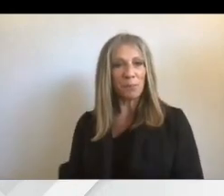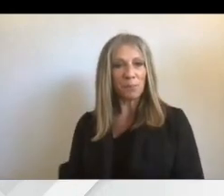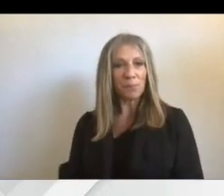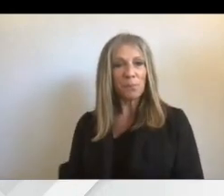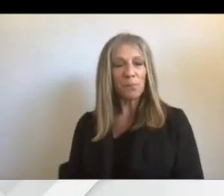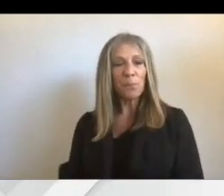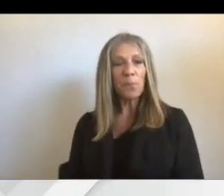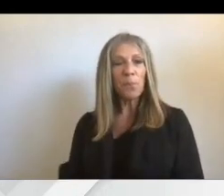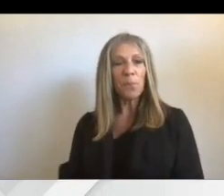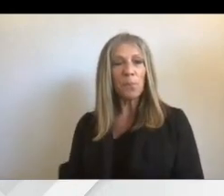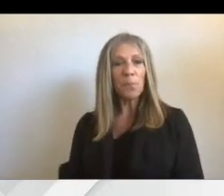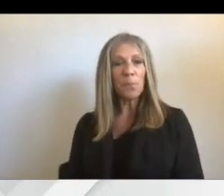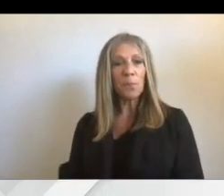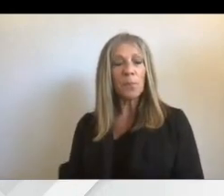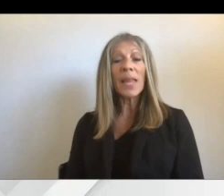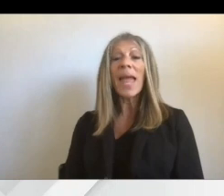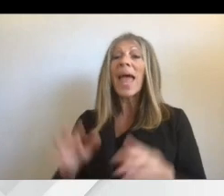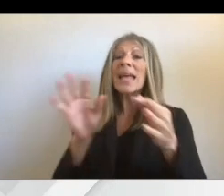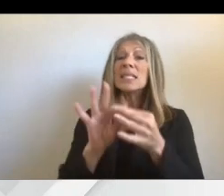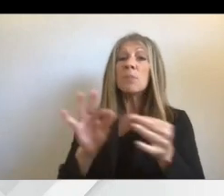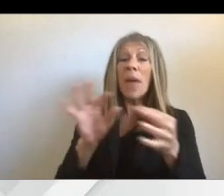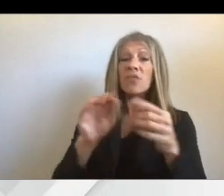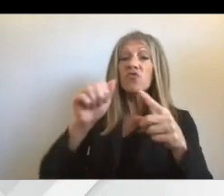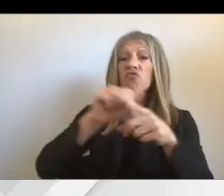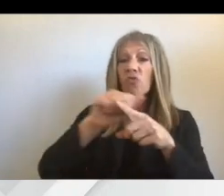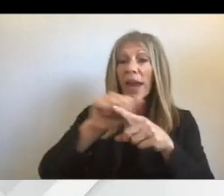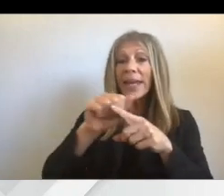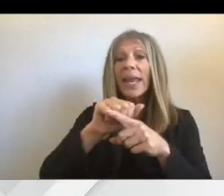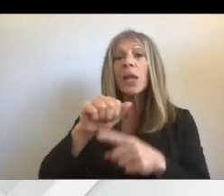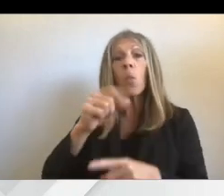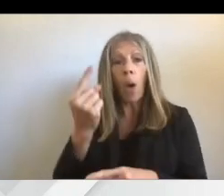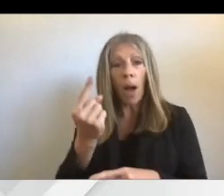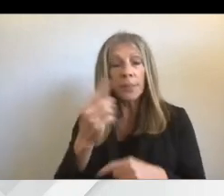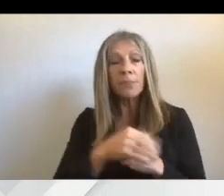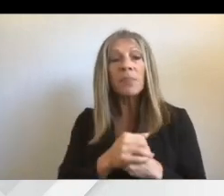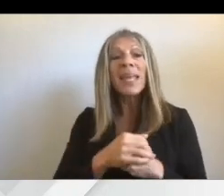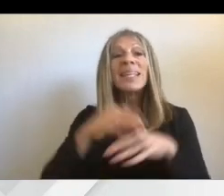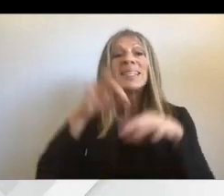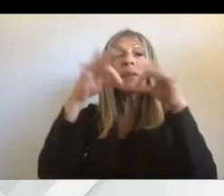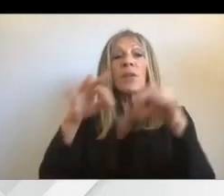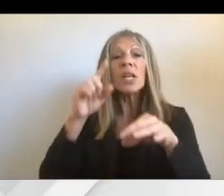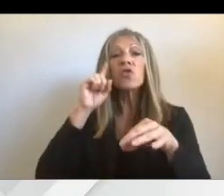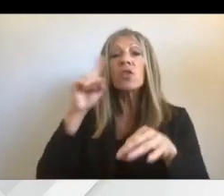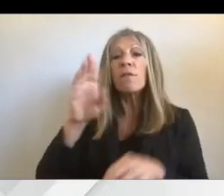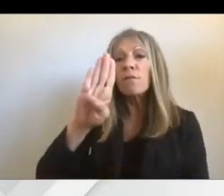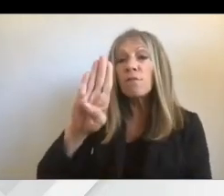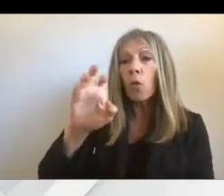As mentioned in training module 1, a definition for "block perimeter" was added to the final rule.